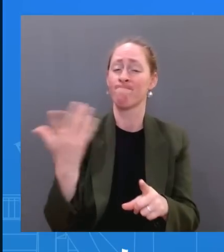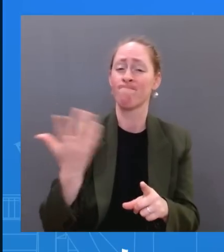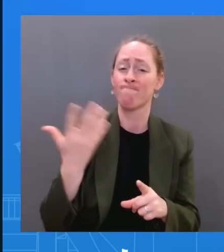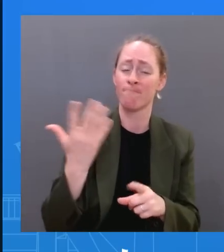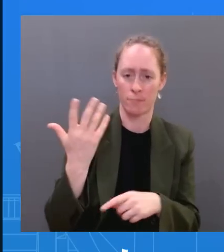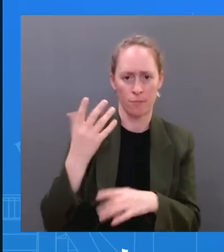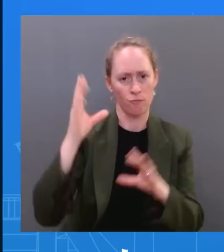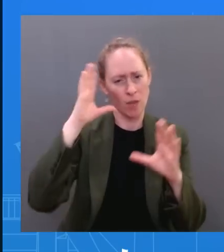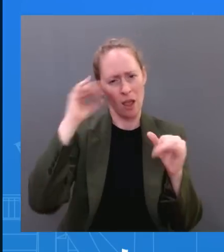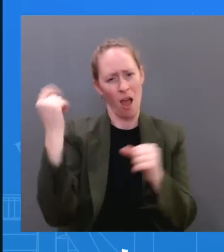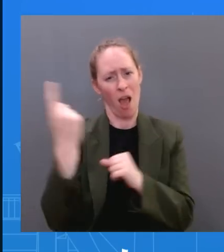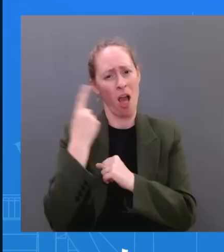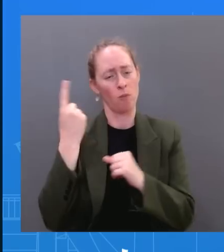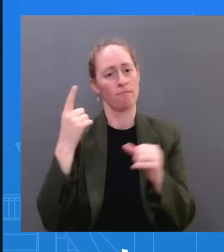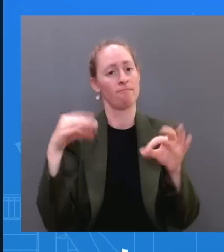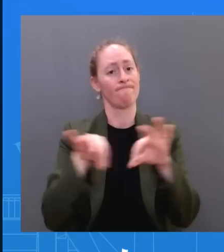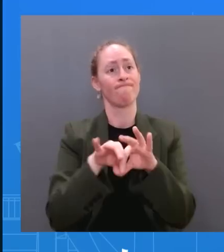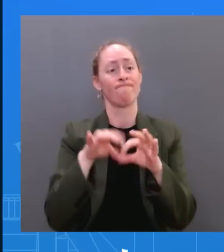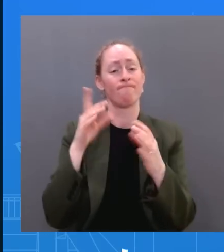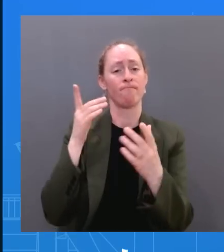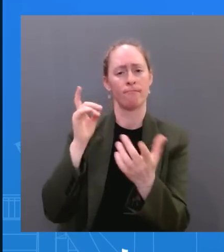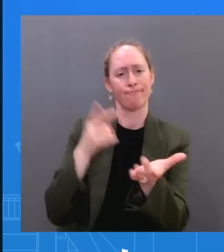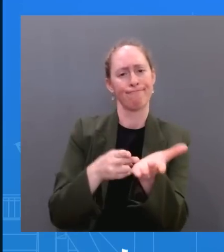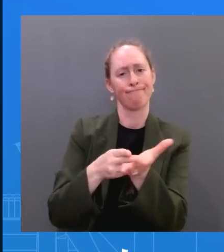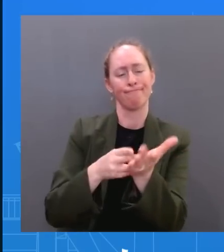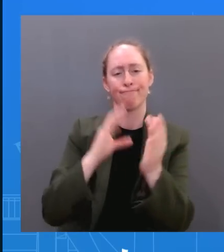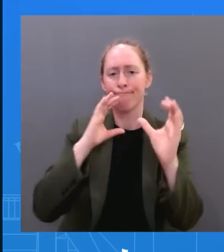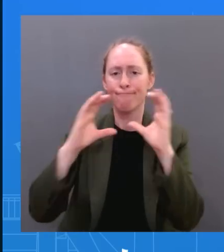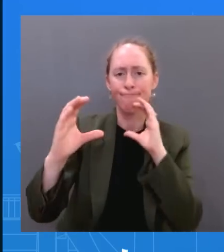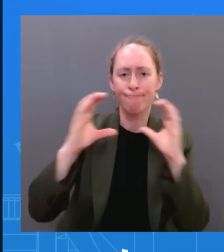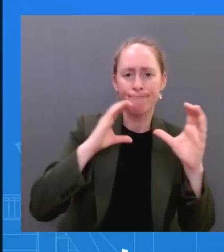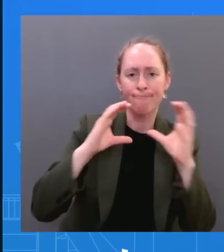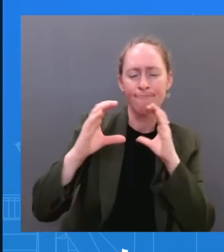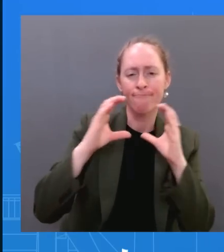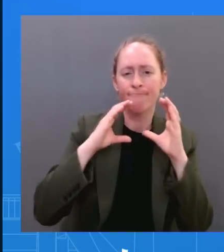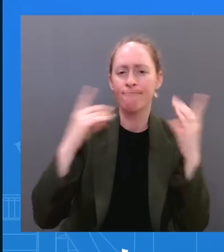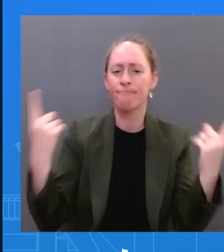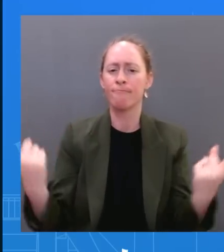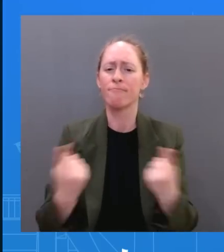and what he believes needs to be done. Yes, we're going to continue to do the work in the administration.